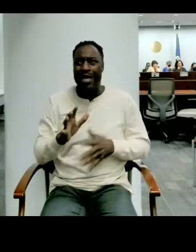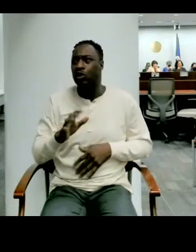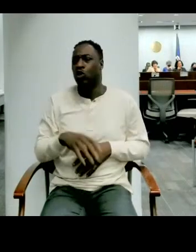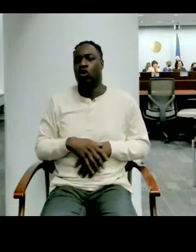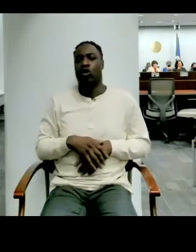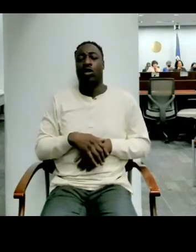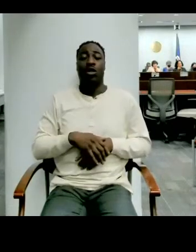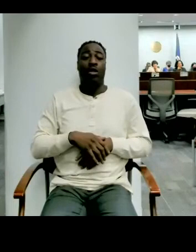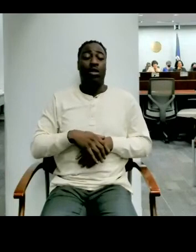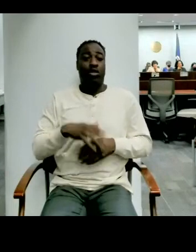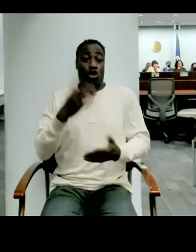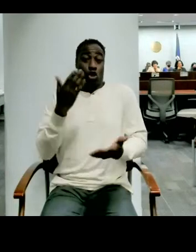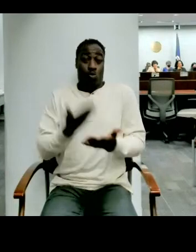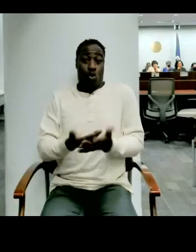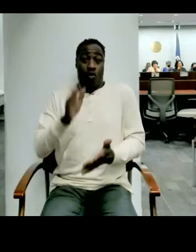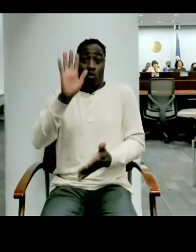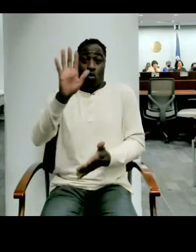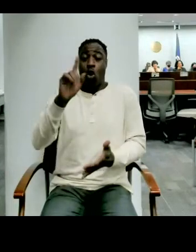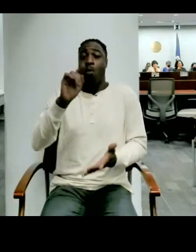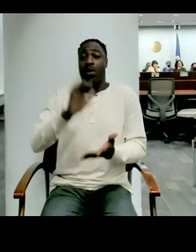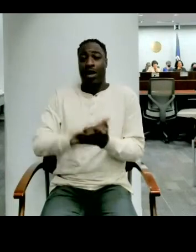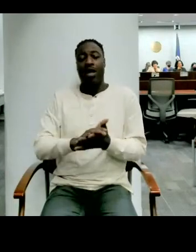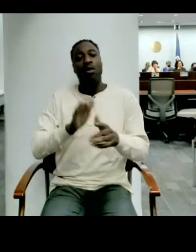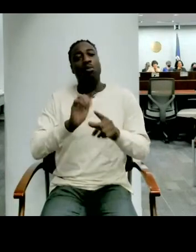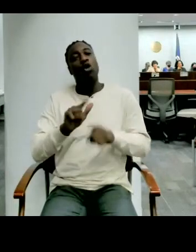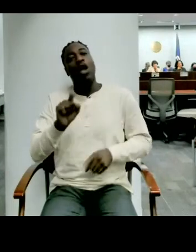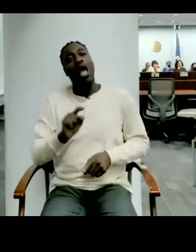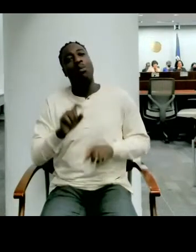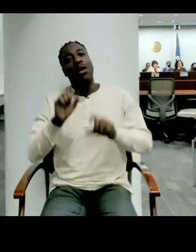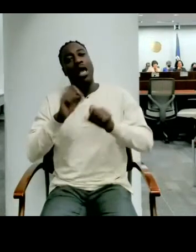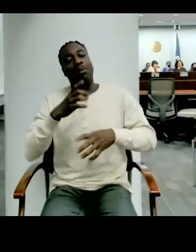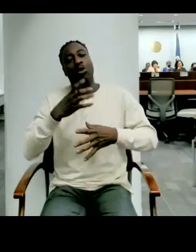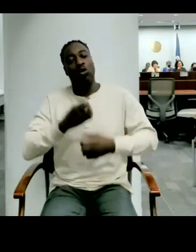as long as you can articulate your beliefs to the employer too.